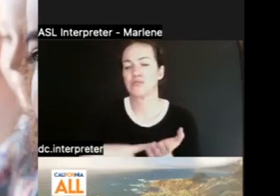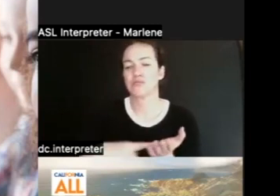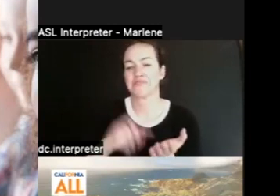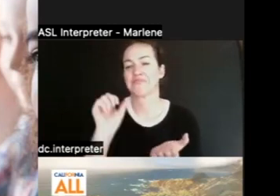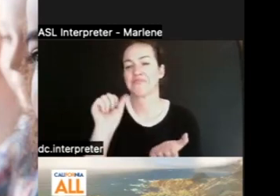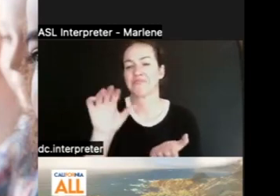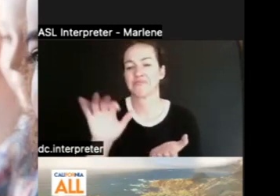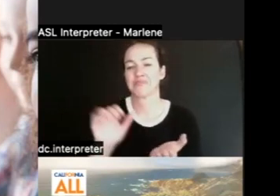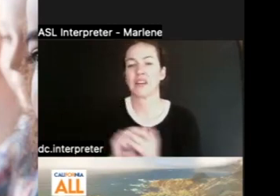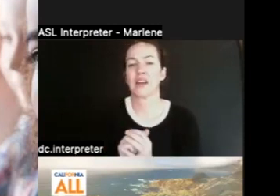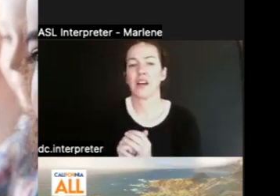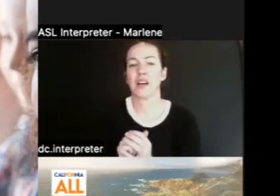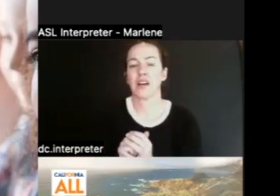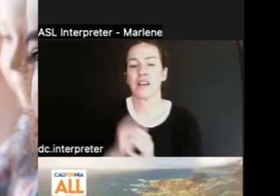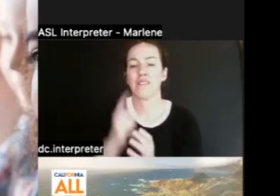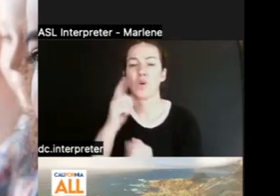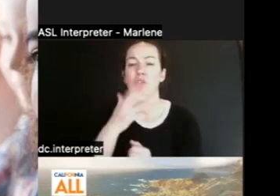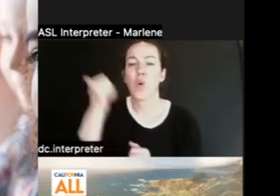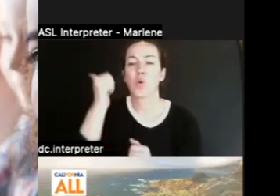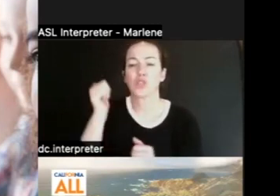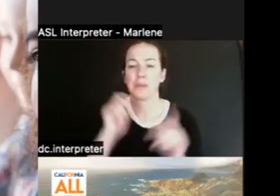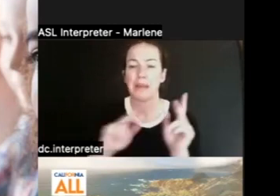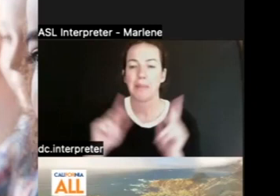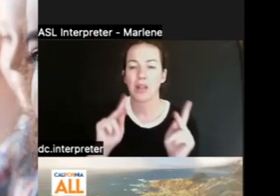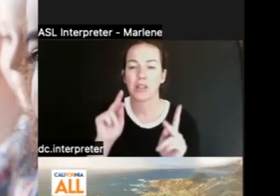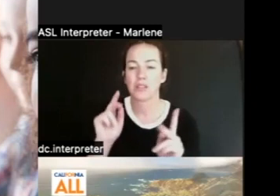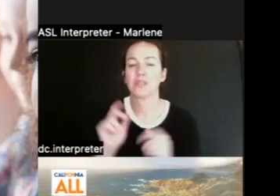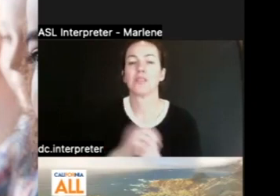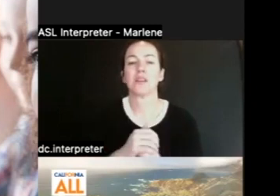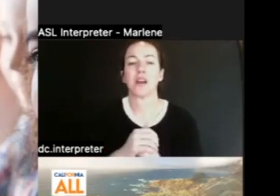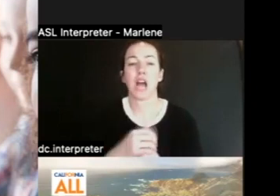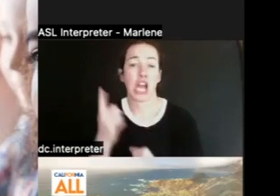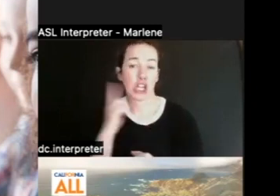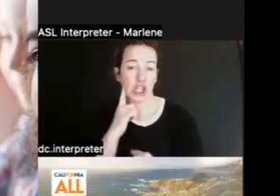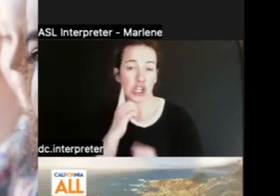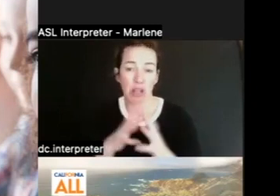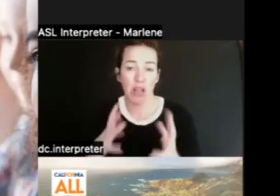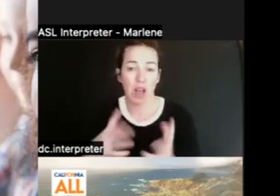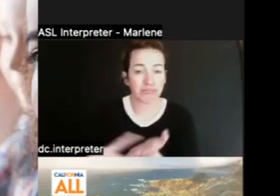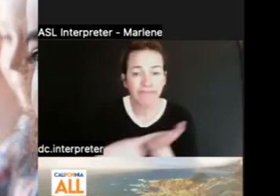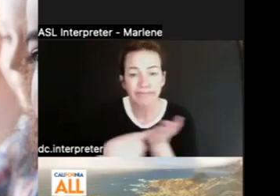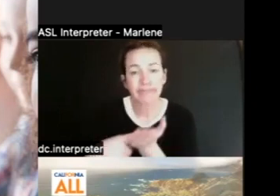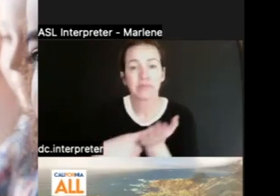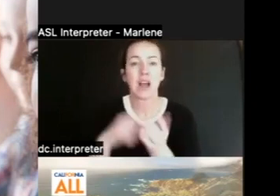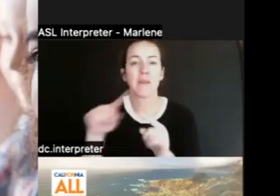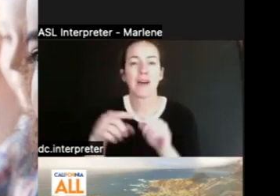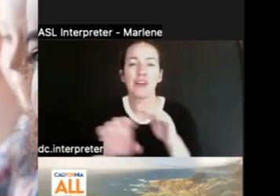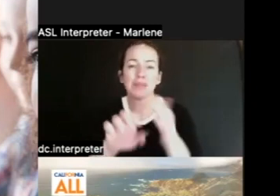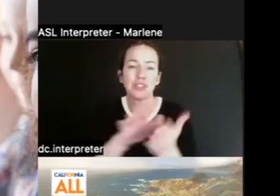the voice for the older adults. So I heard a lot about the elementary school younger folks. But I